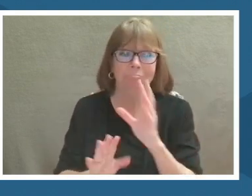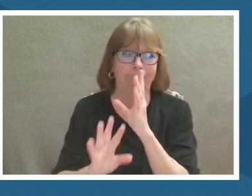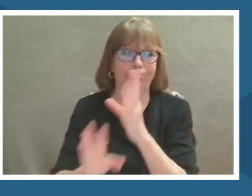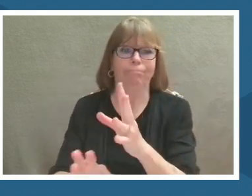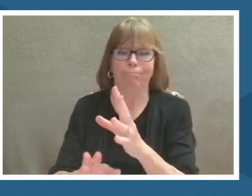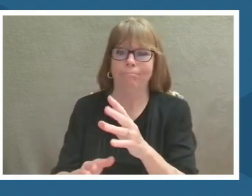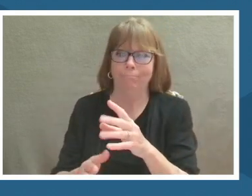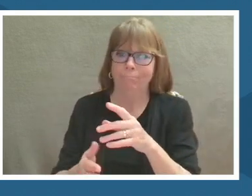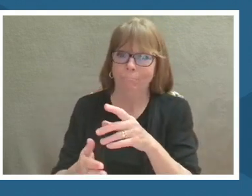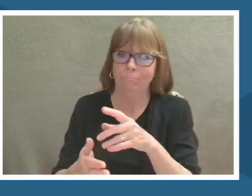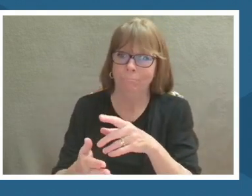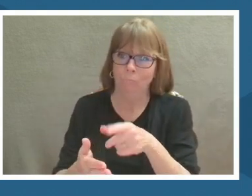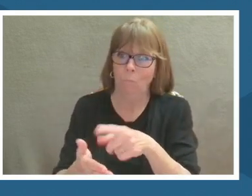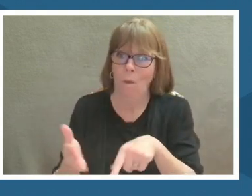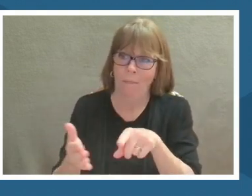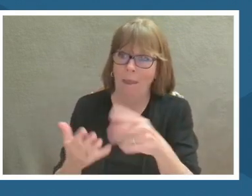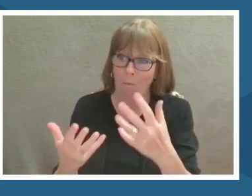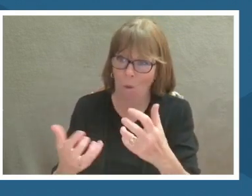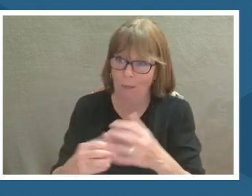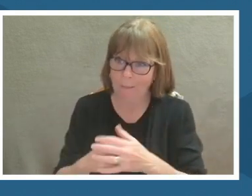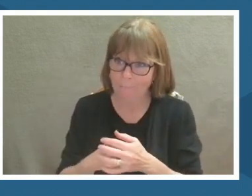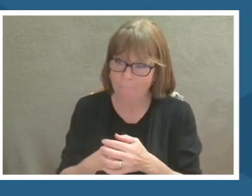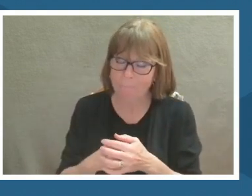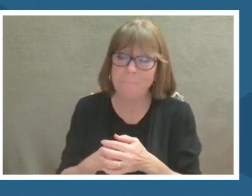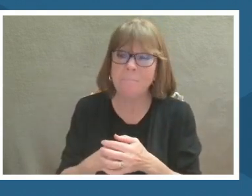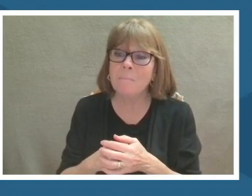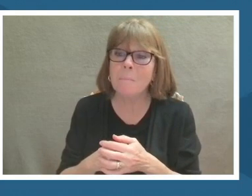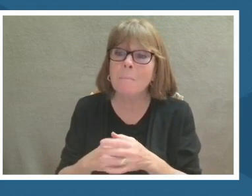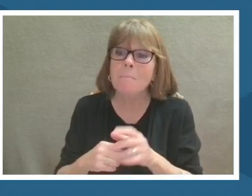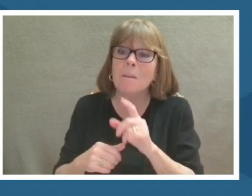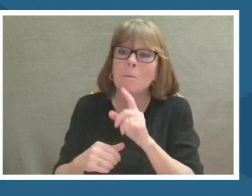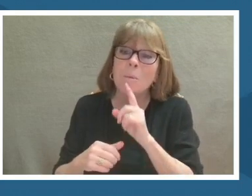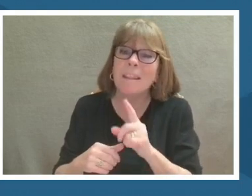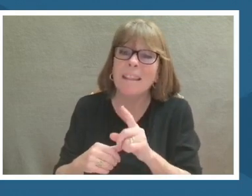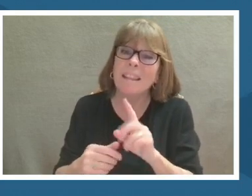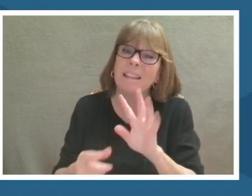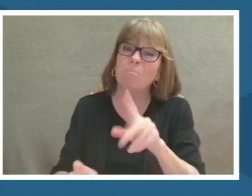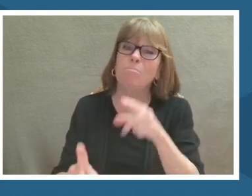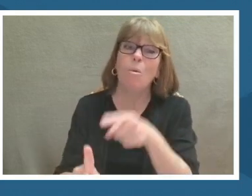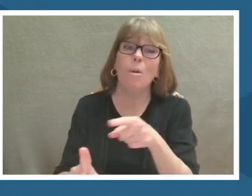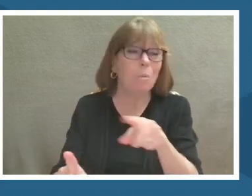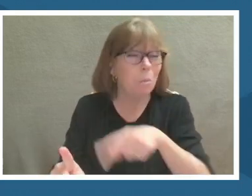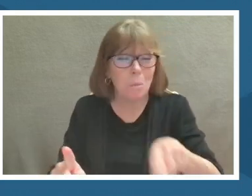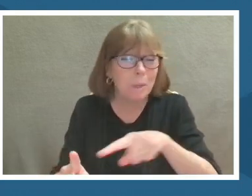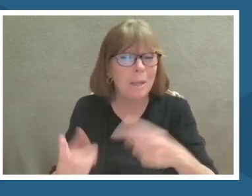uh at the end of the day we all aspire to engage our students in the learning